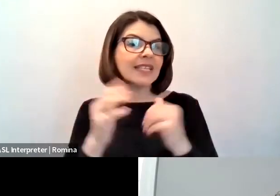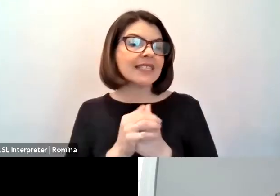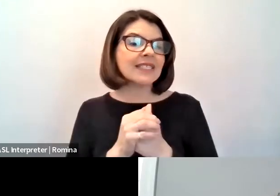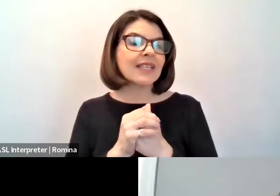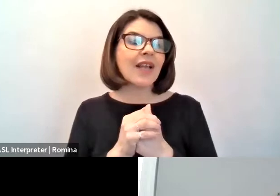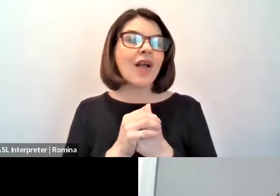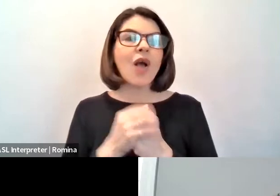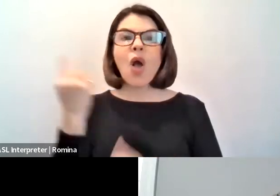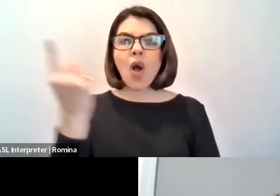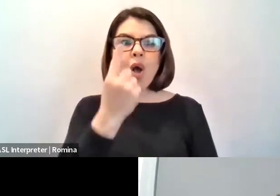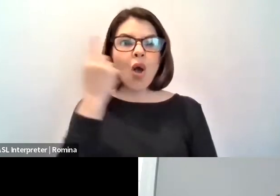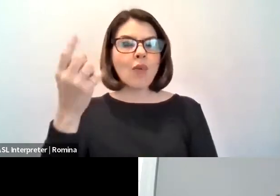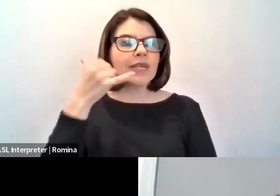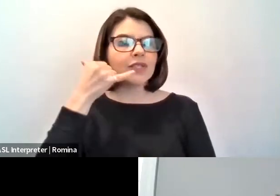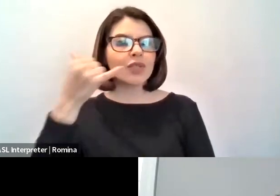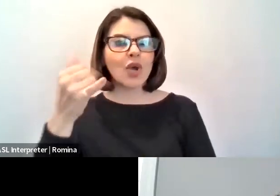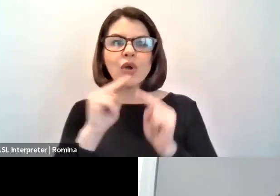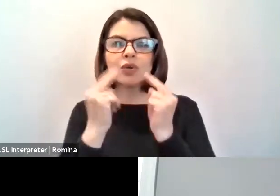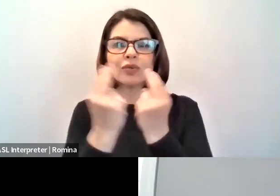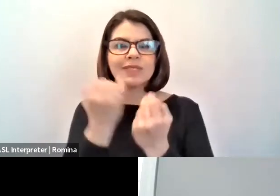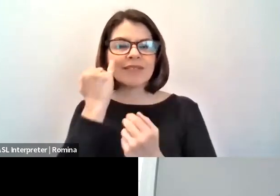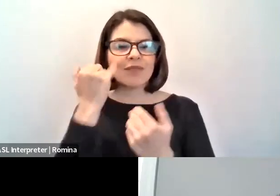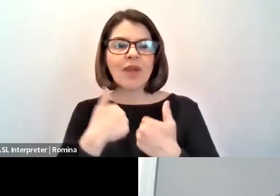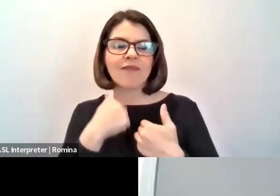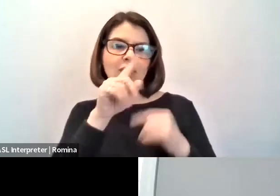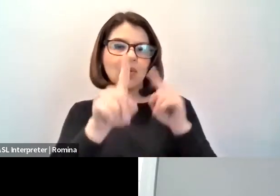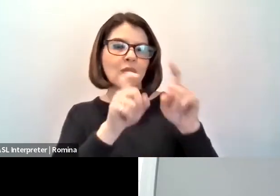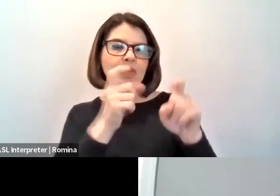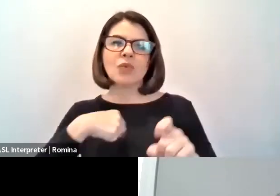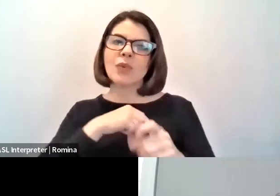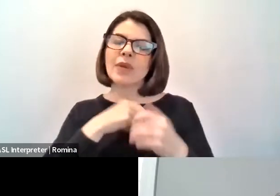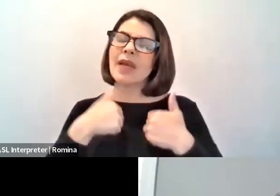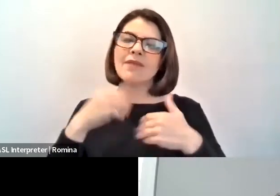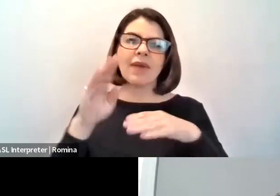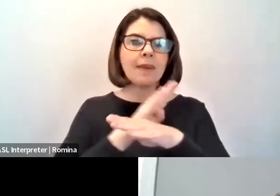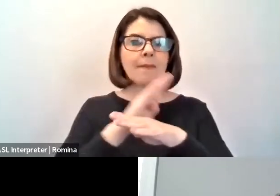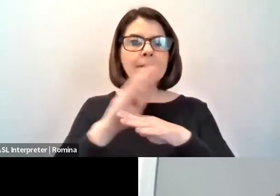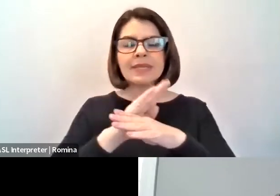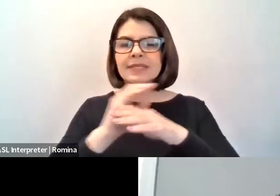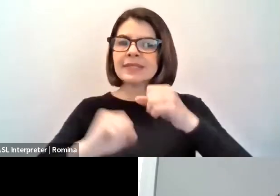Always call the union if you have questions. We have business reps who are trained on all the new terms of the contract.